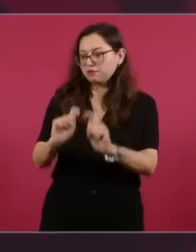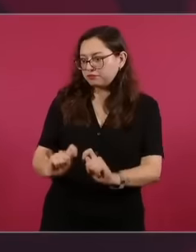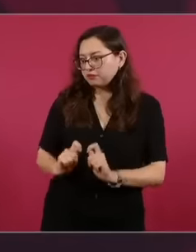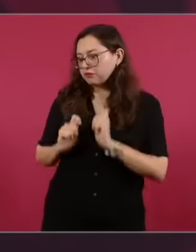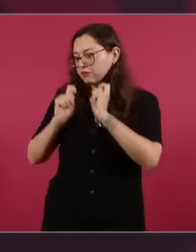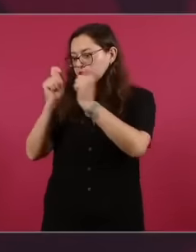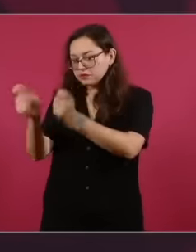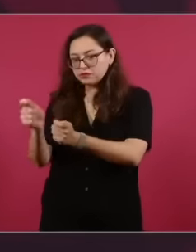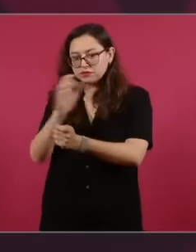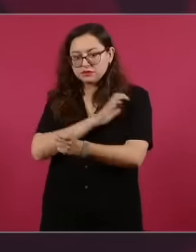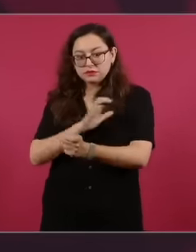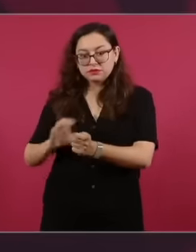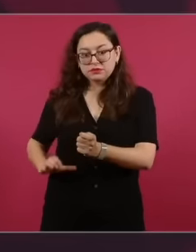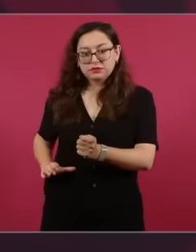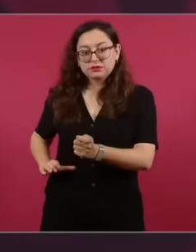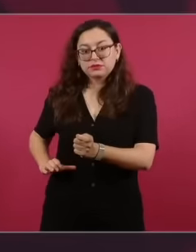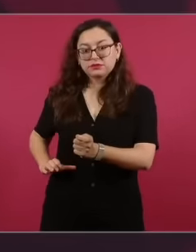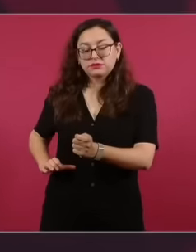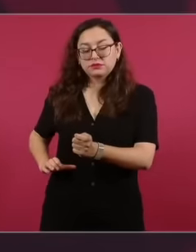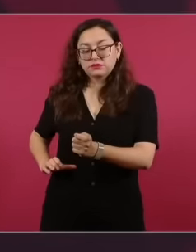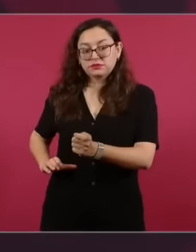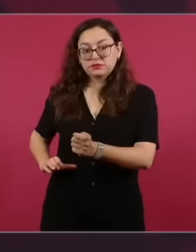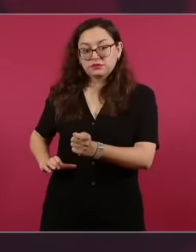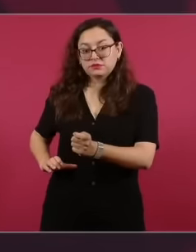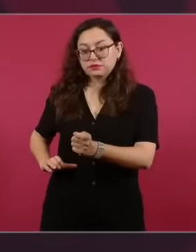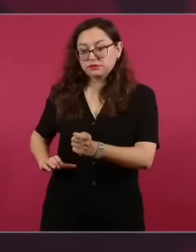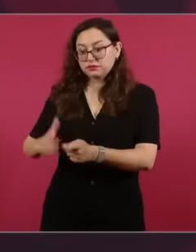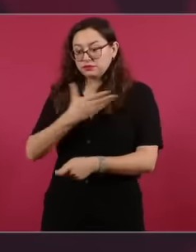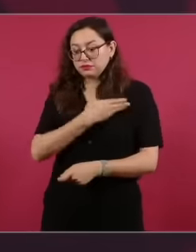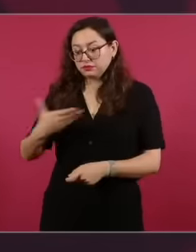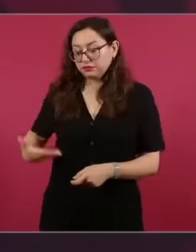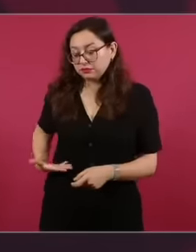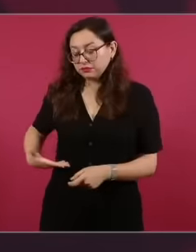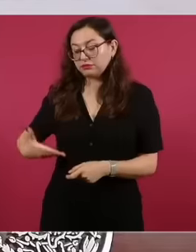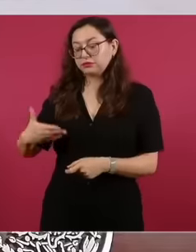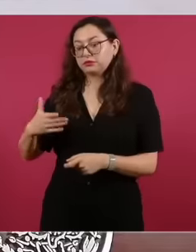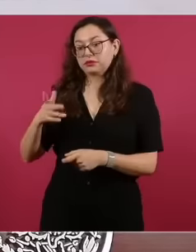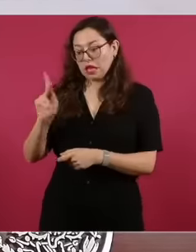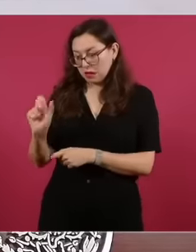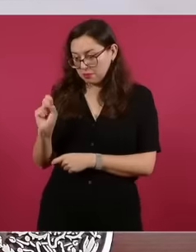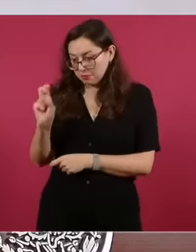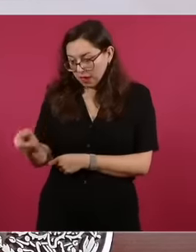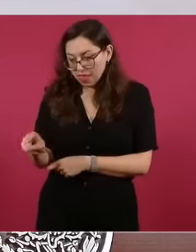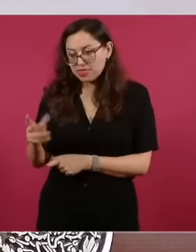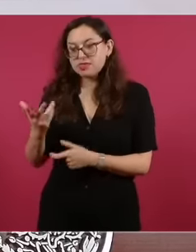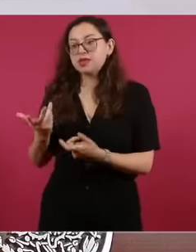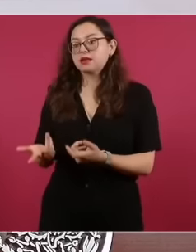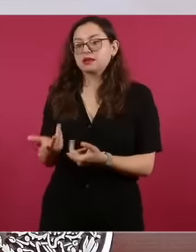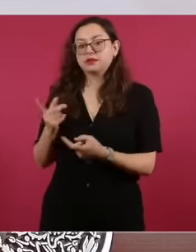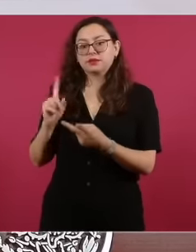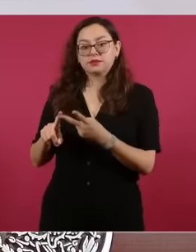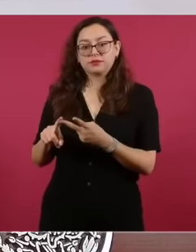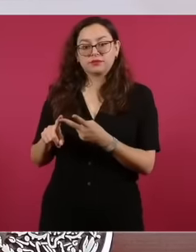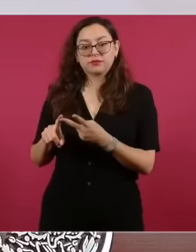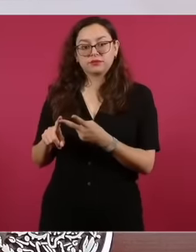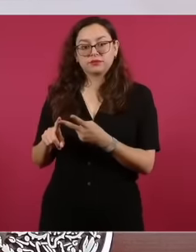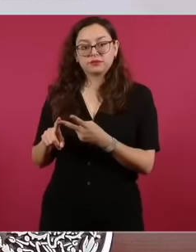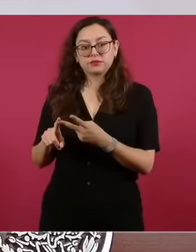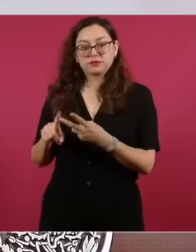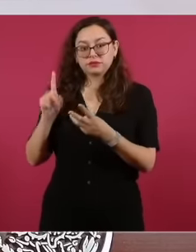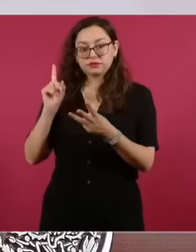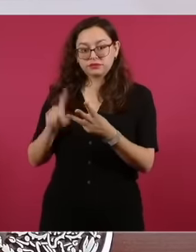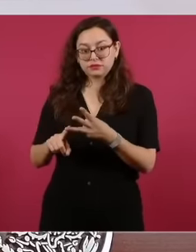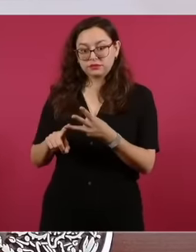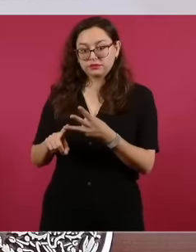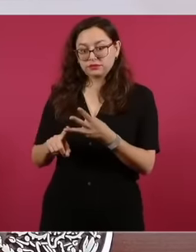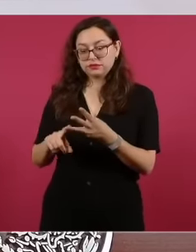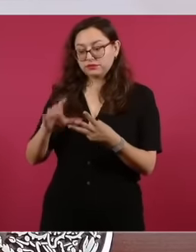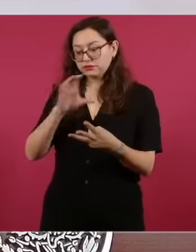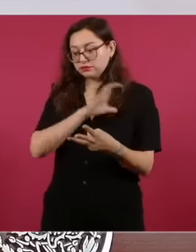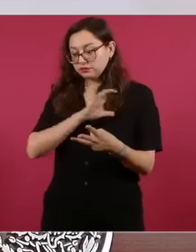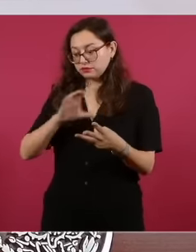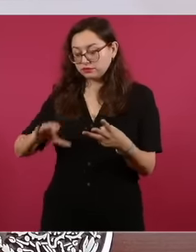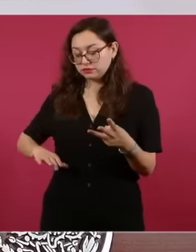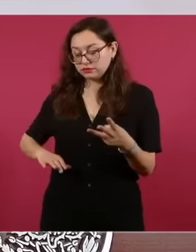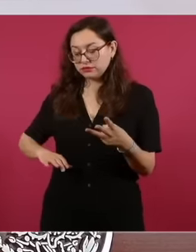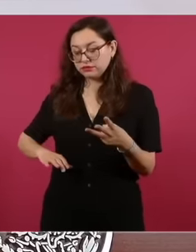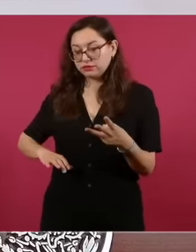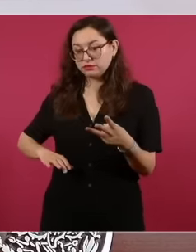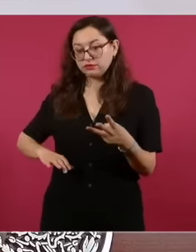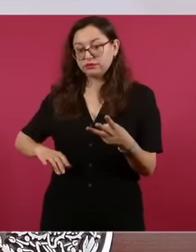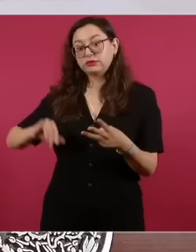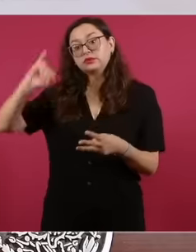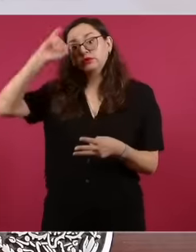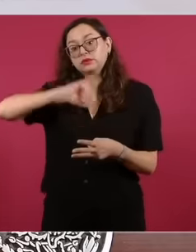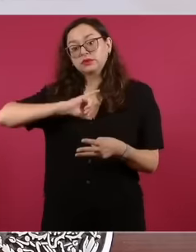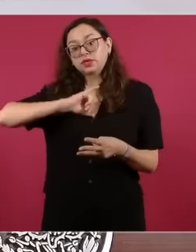for the presidency of the Republic to the pan the candidacy for head of government or head of